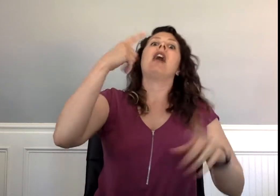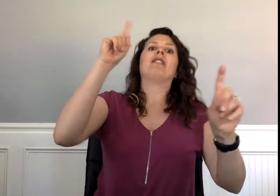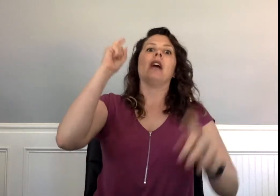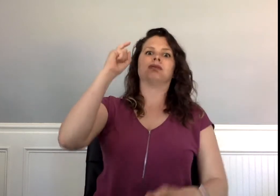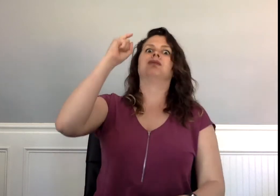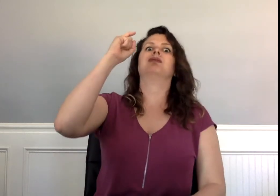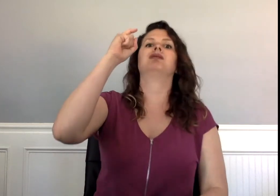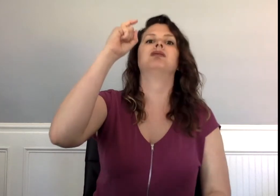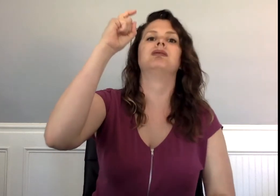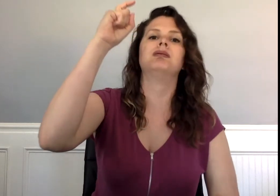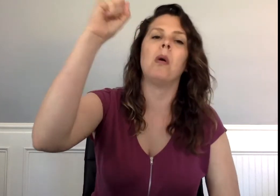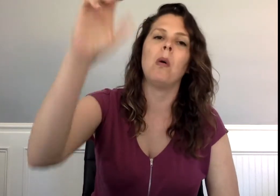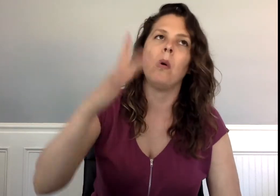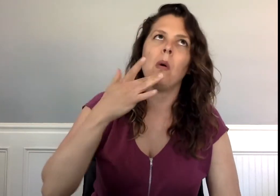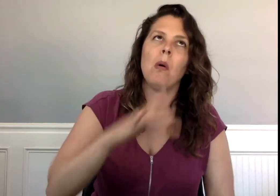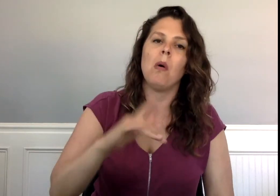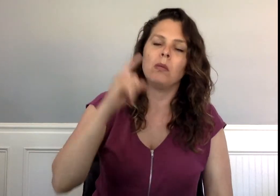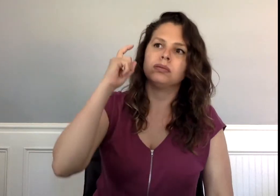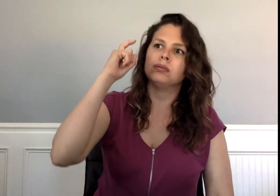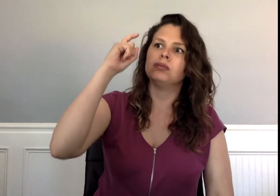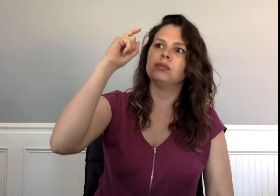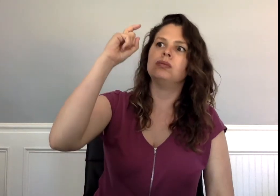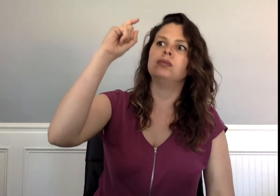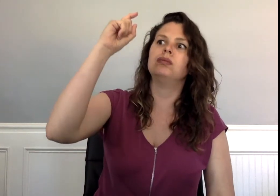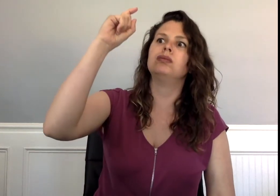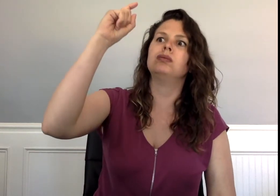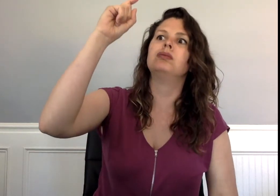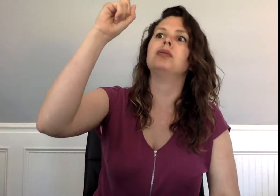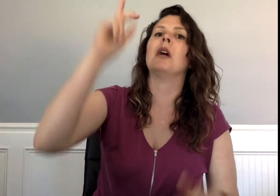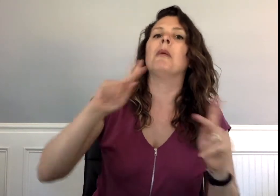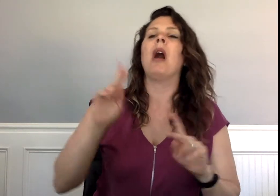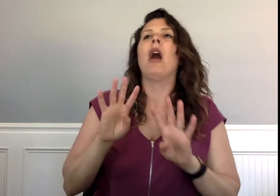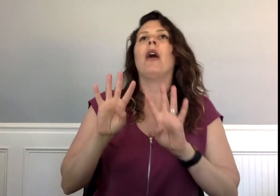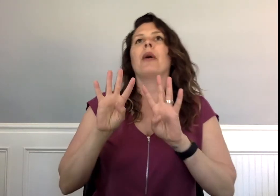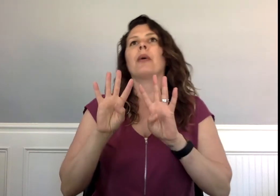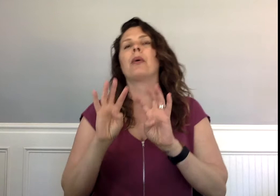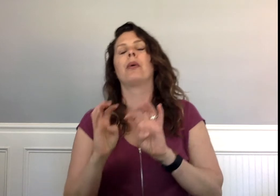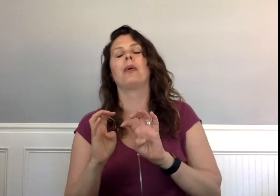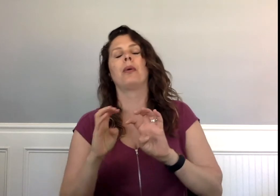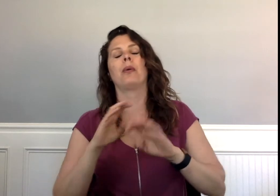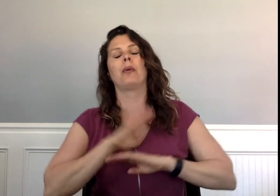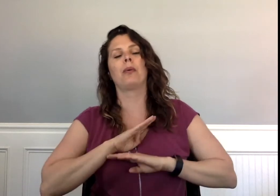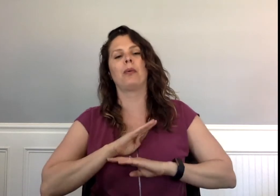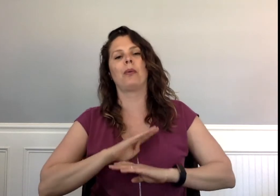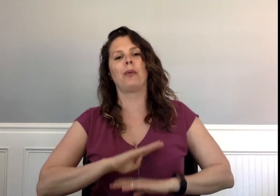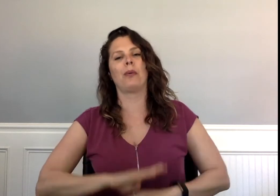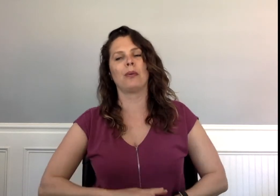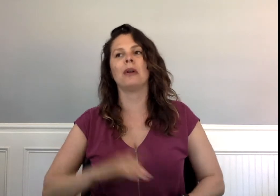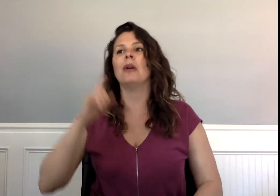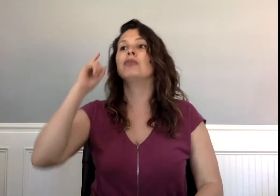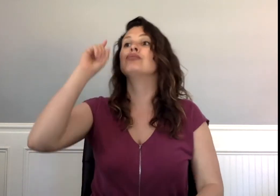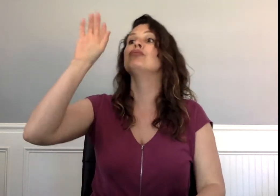Then, the gondola moved smoothly forward again. A sigh of relief echoed around the cabin.